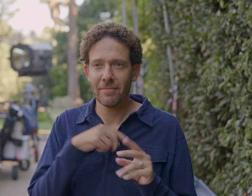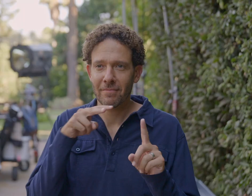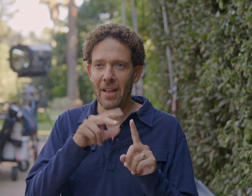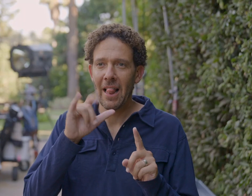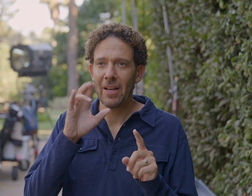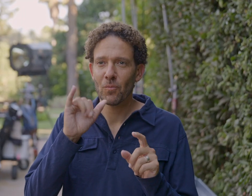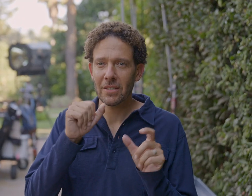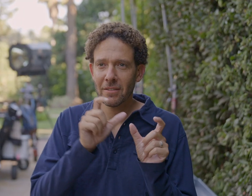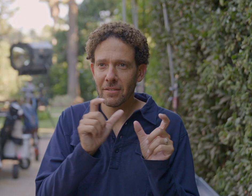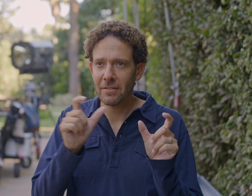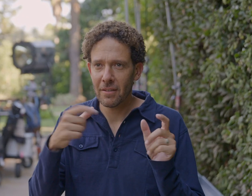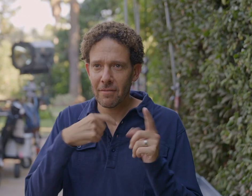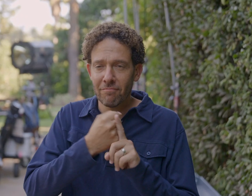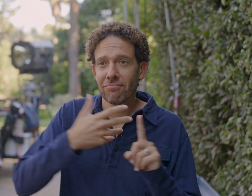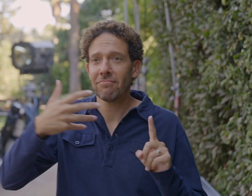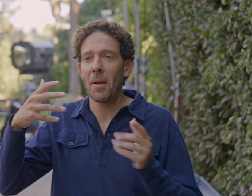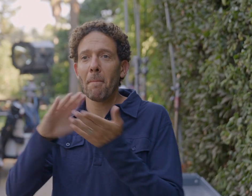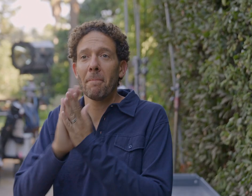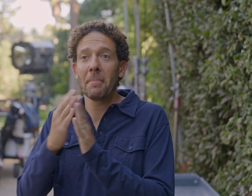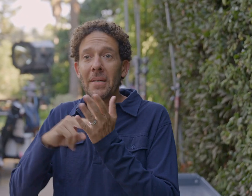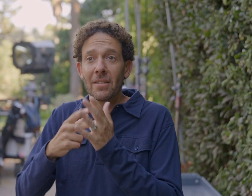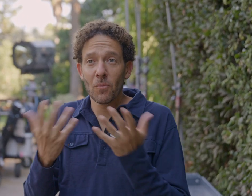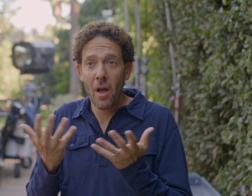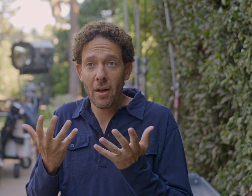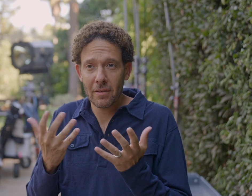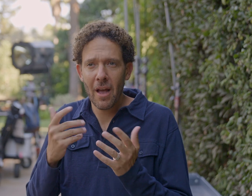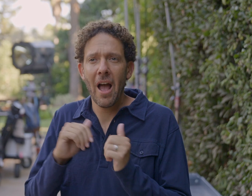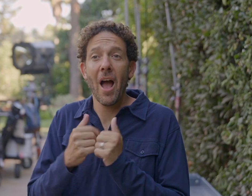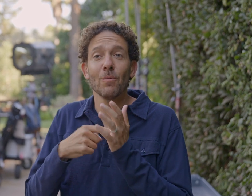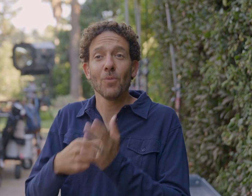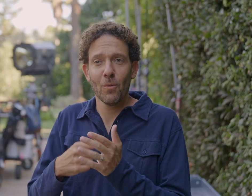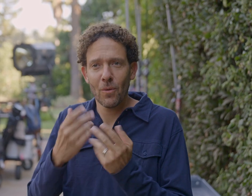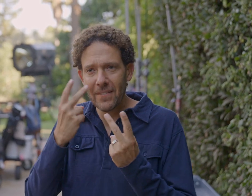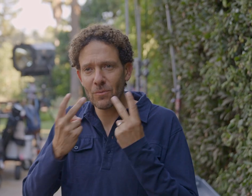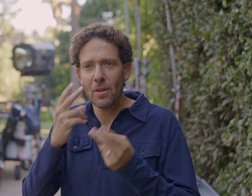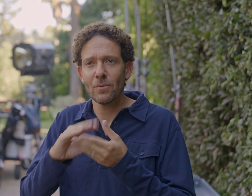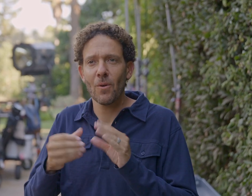The lyrical meaning of this song comes to life as a visual story.